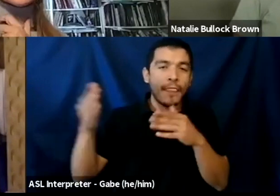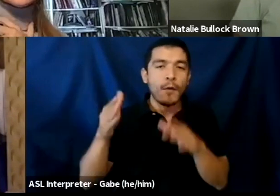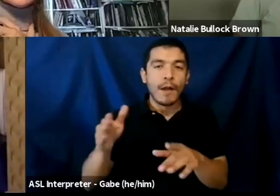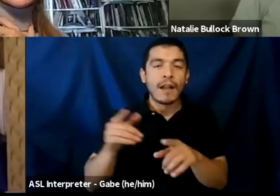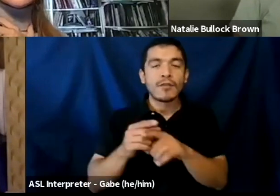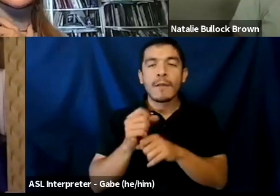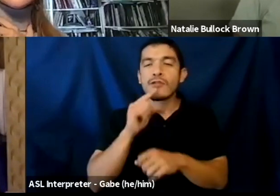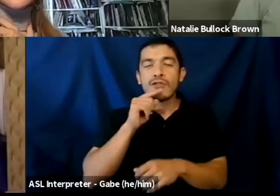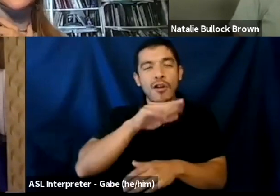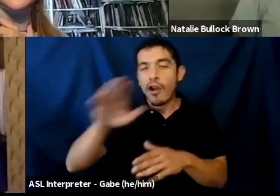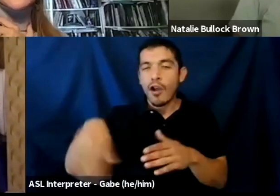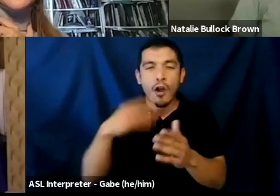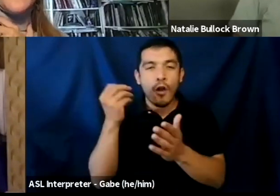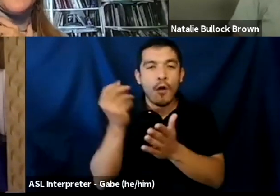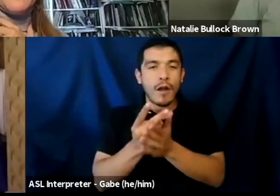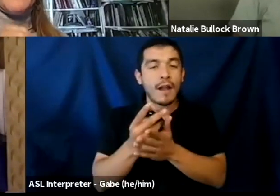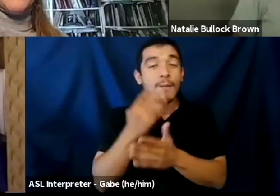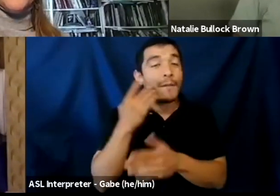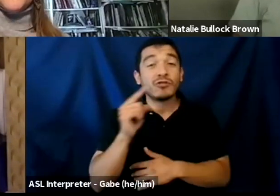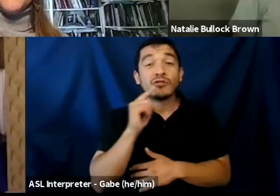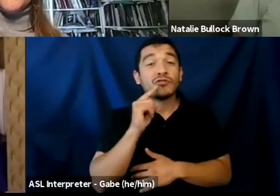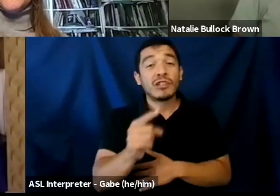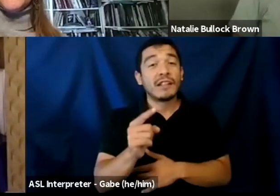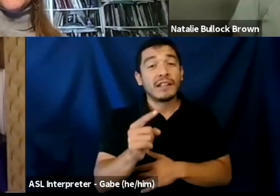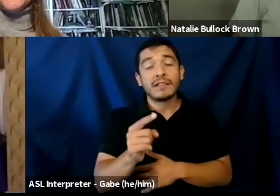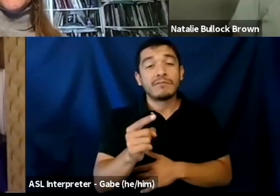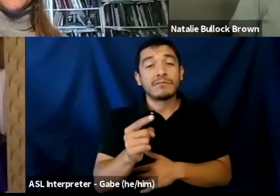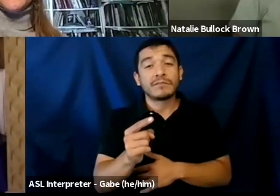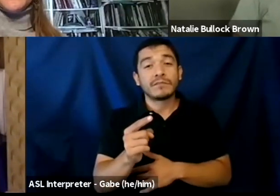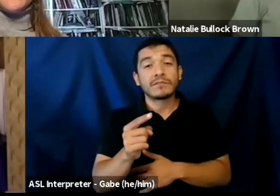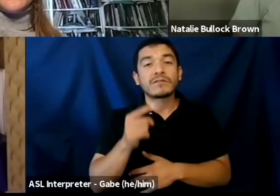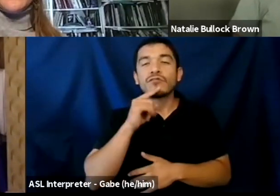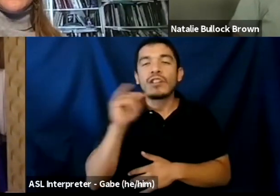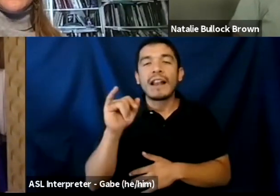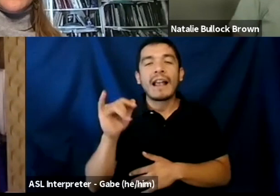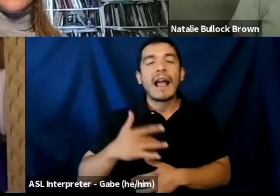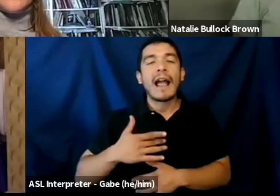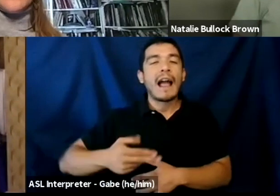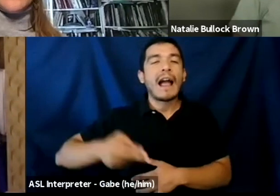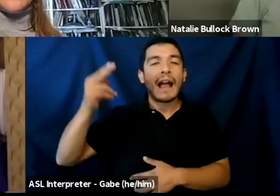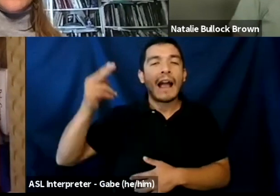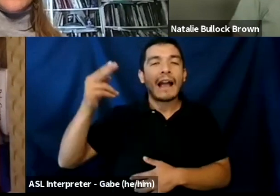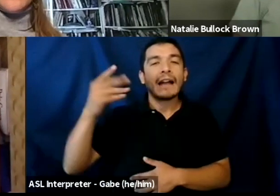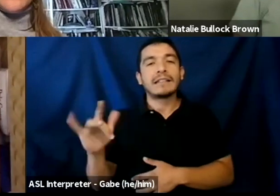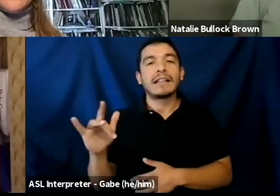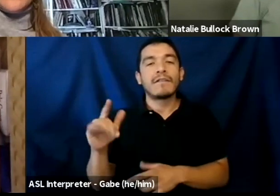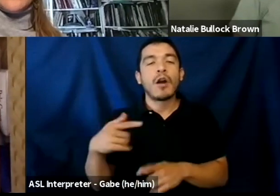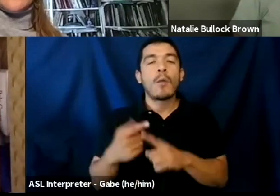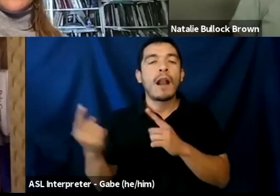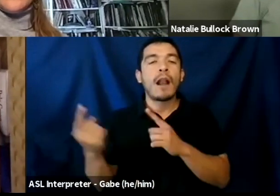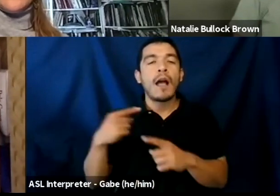So, it's really, we treat it just it's like high sensitivity when it comes to children.